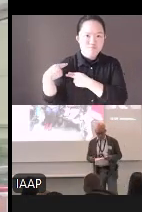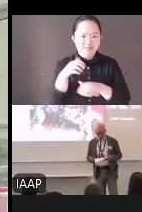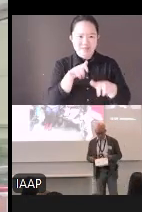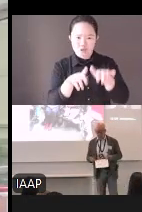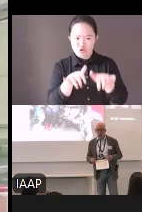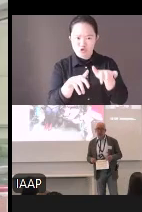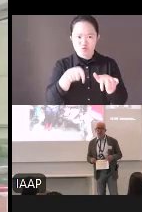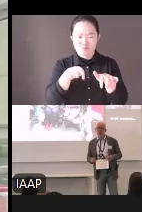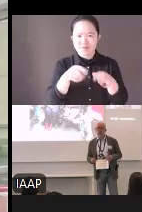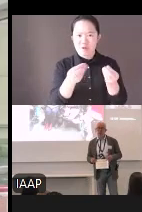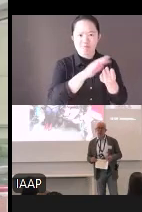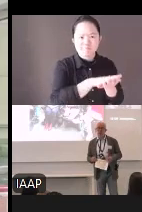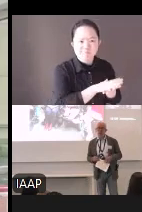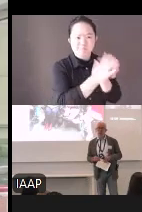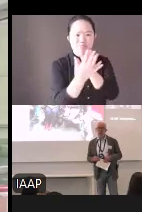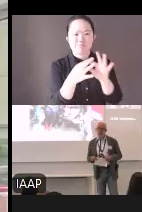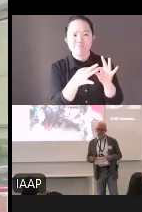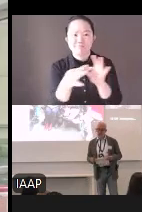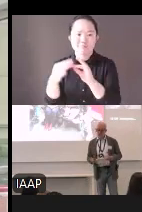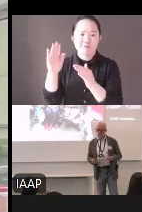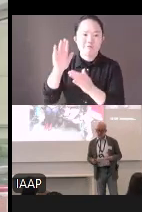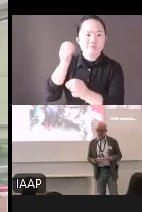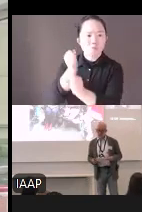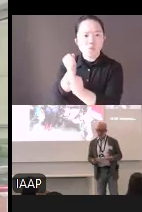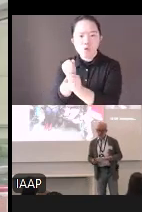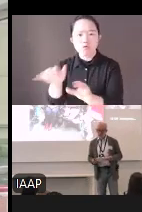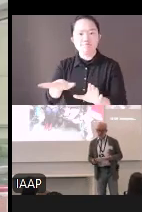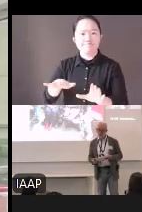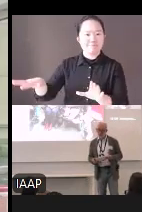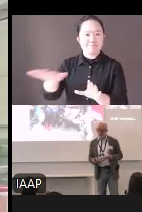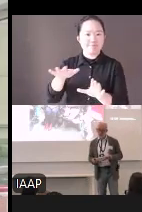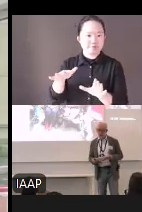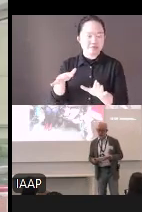Also our secretariat, for the Disability Council.